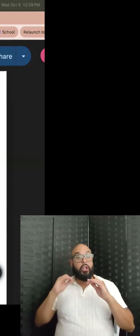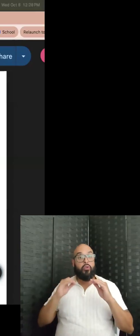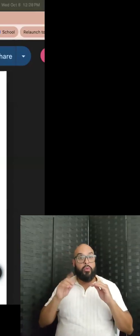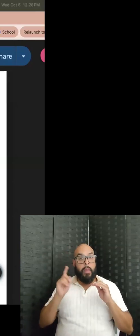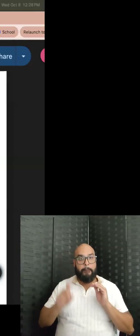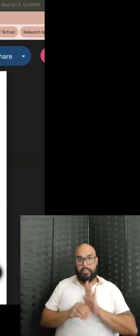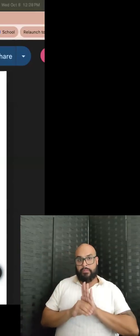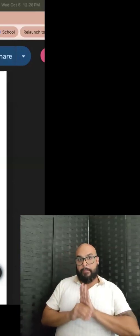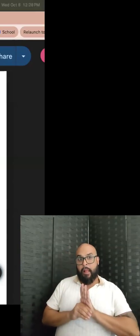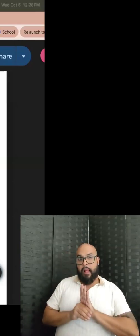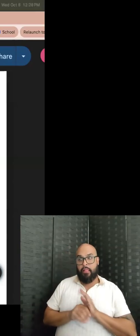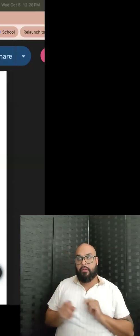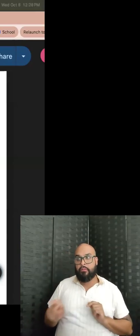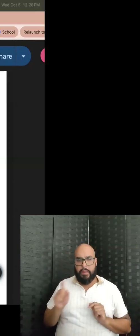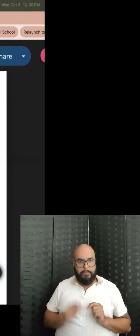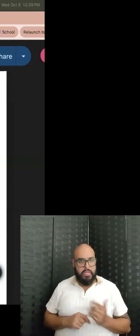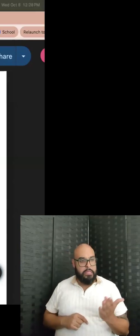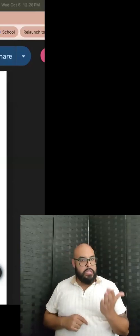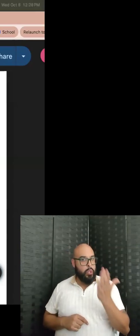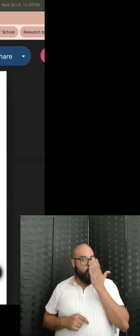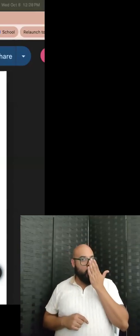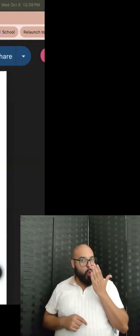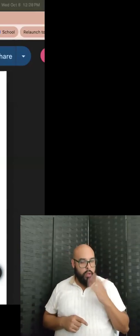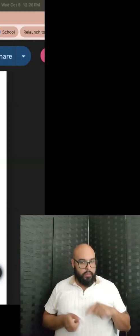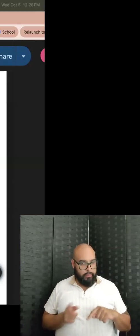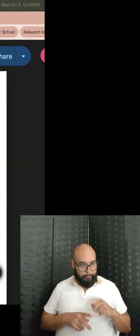She's not going to see what you're telling her to do when you say do it like this.